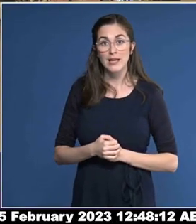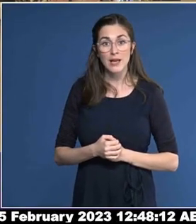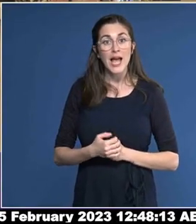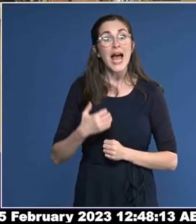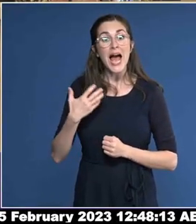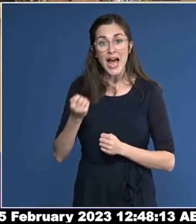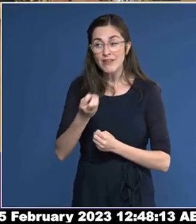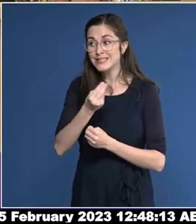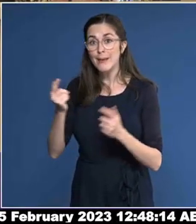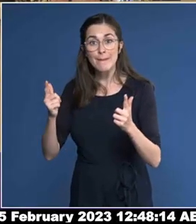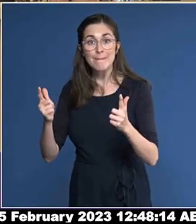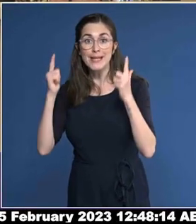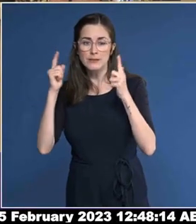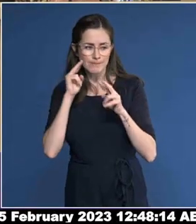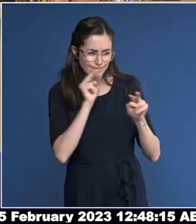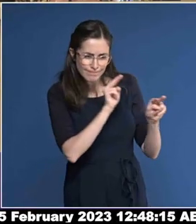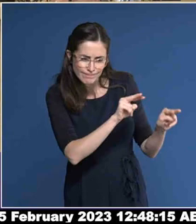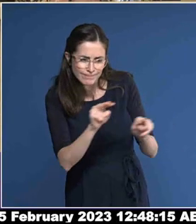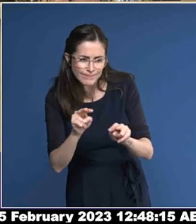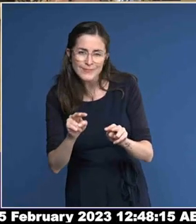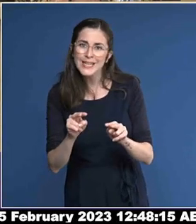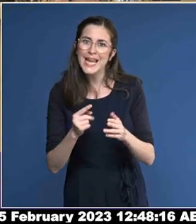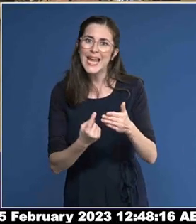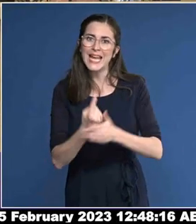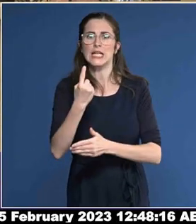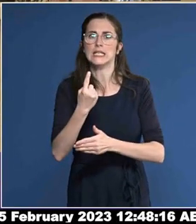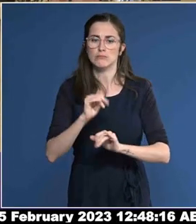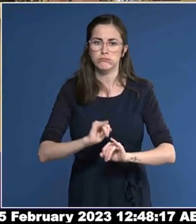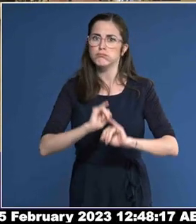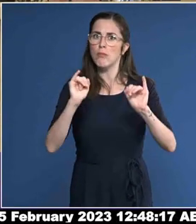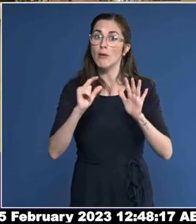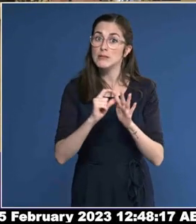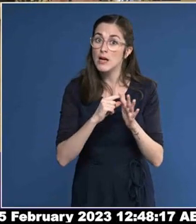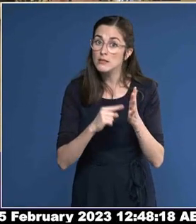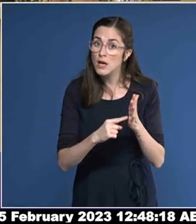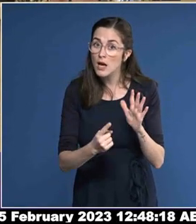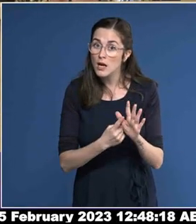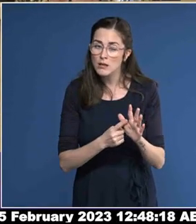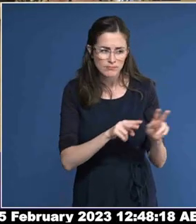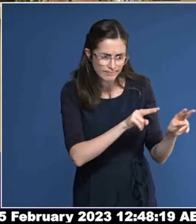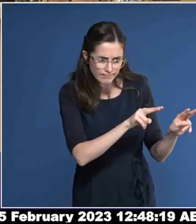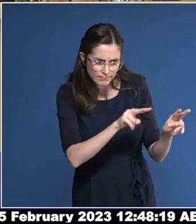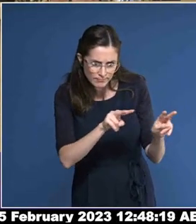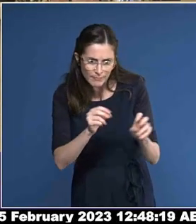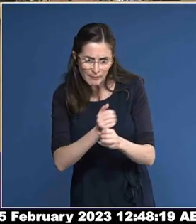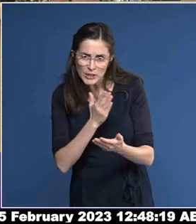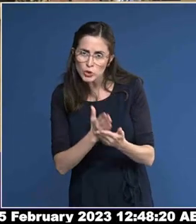data and ensure that the quality of that data is appropriate so that we can identify